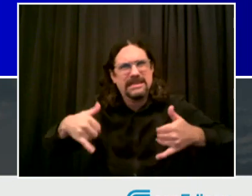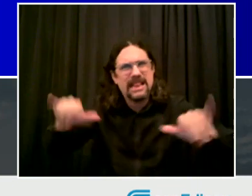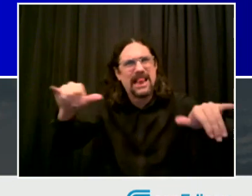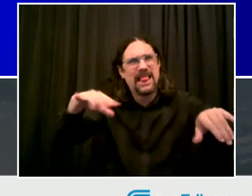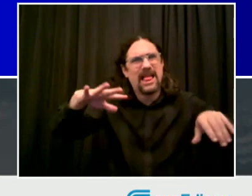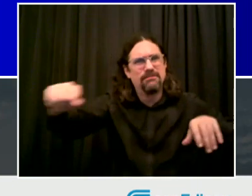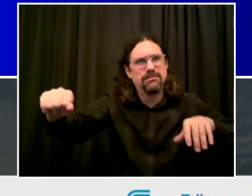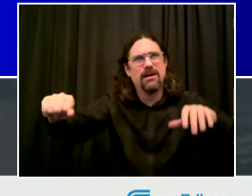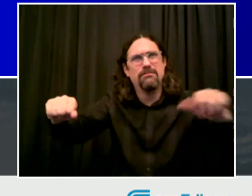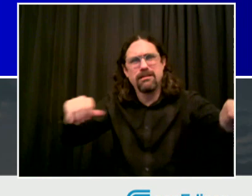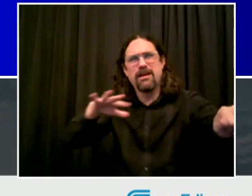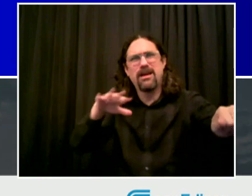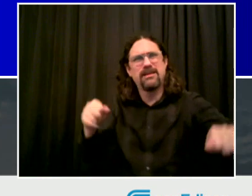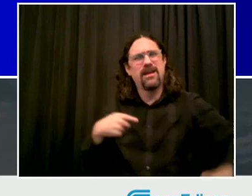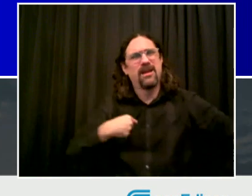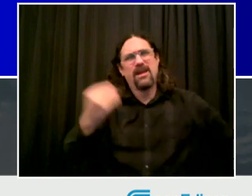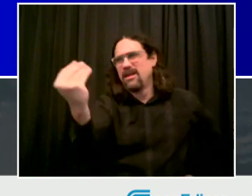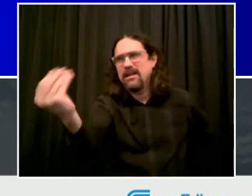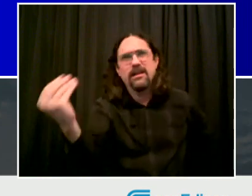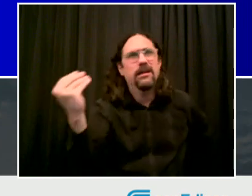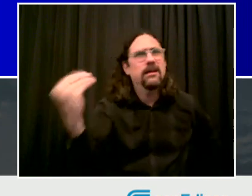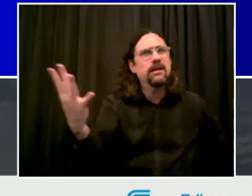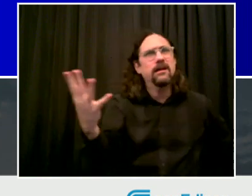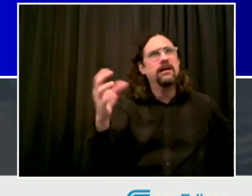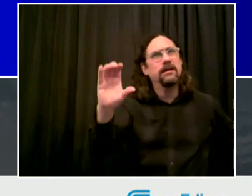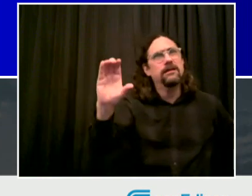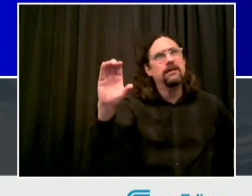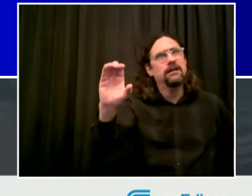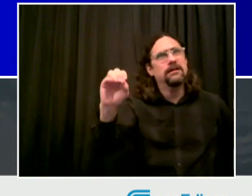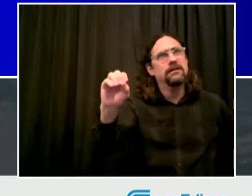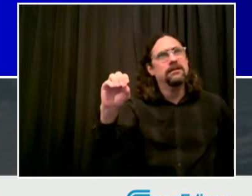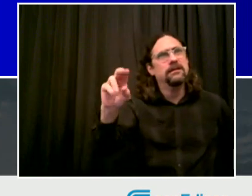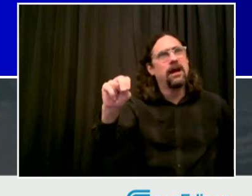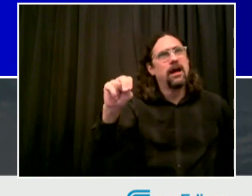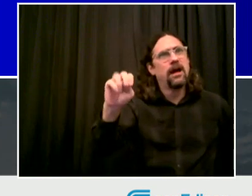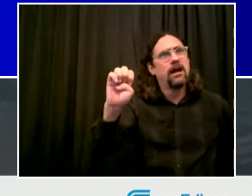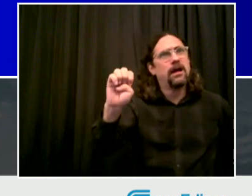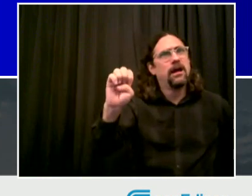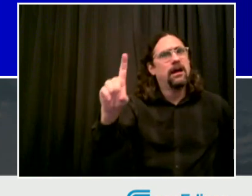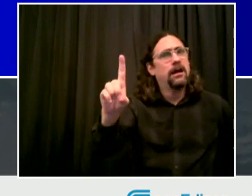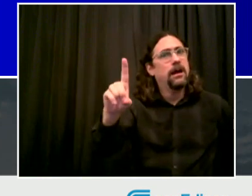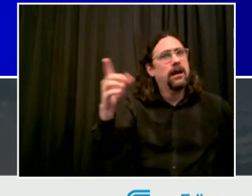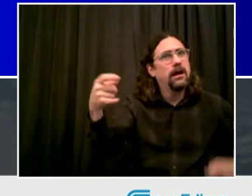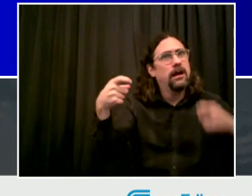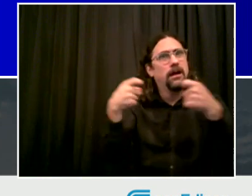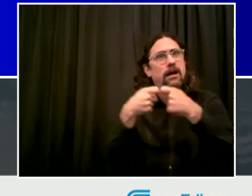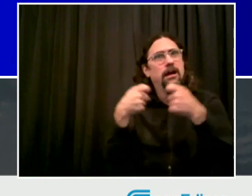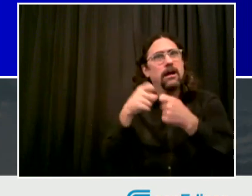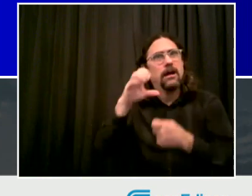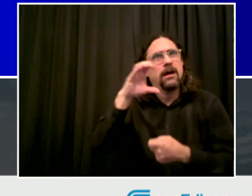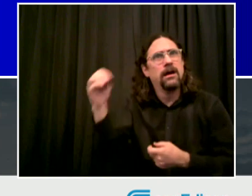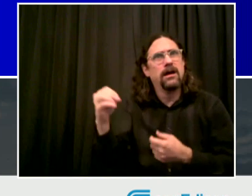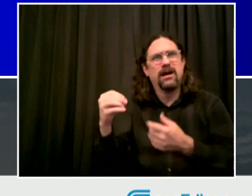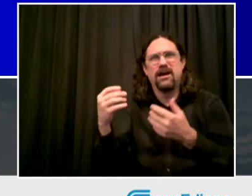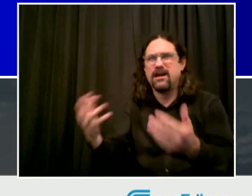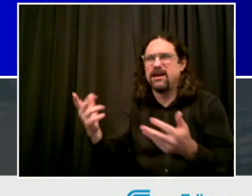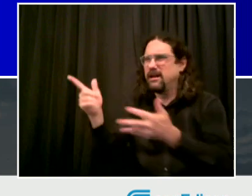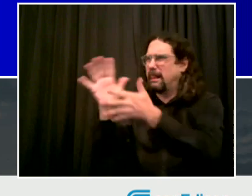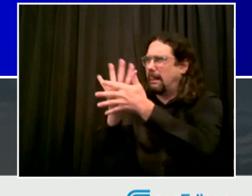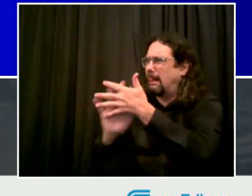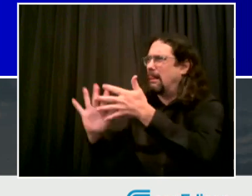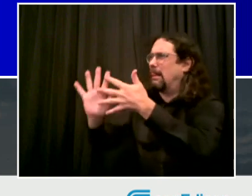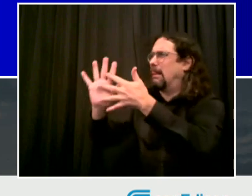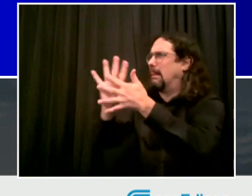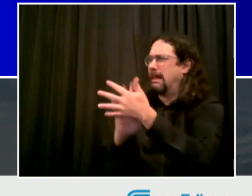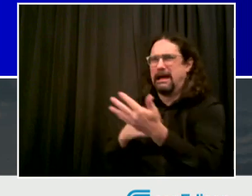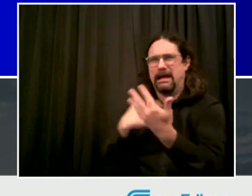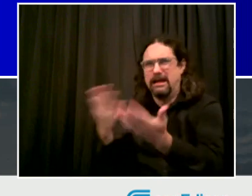SITUATION.